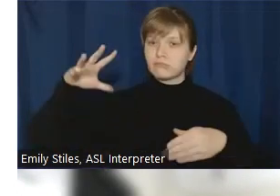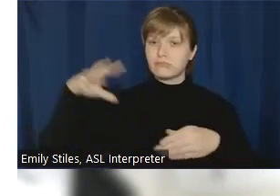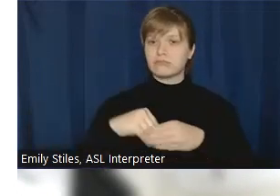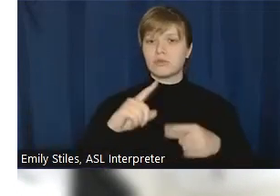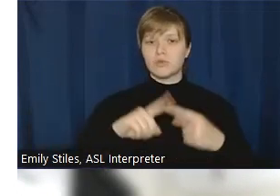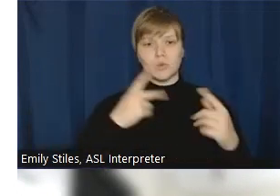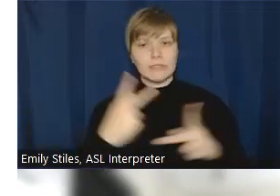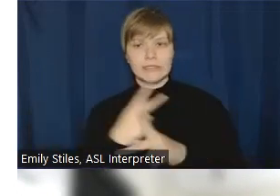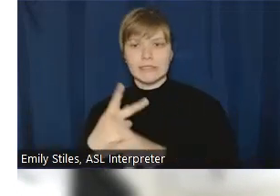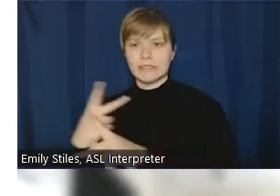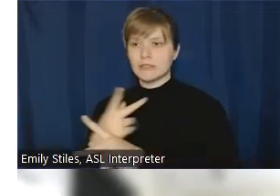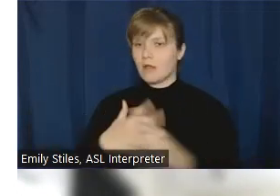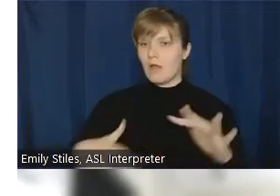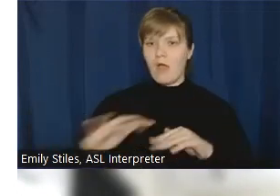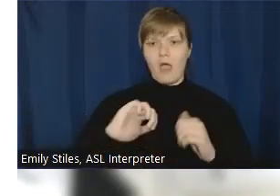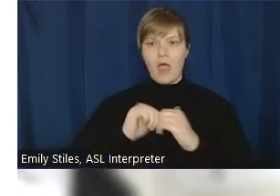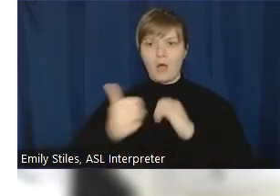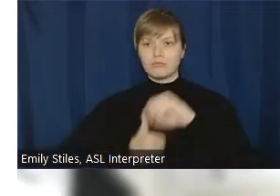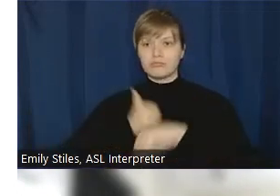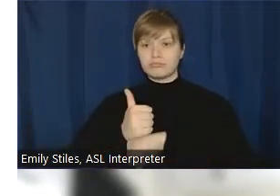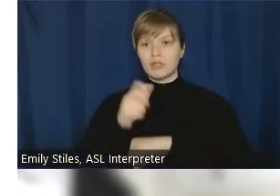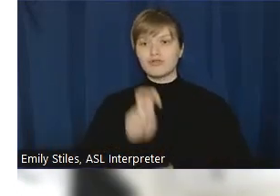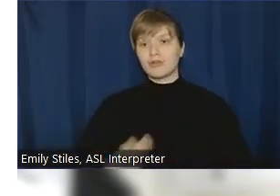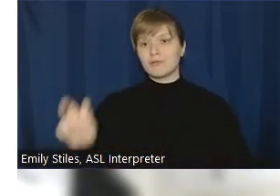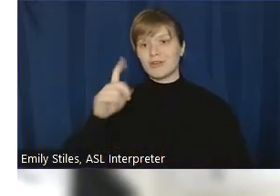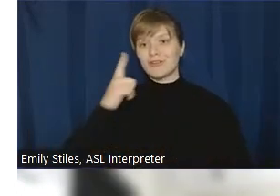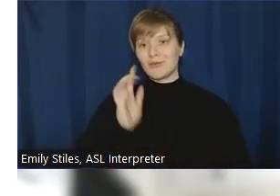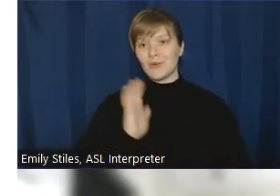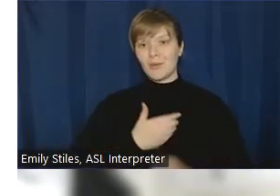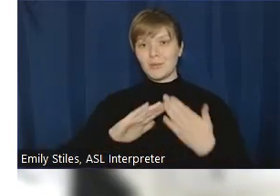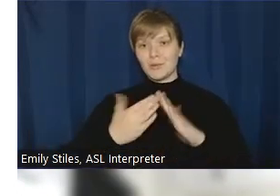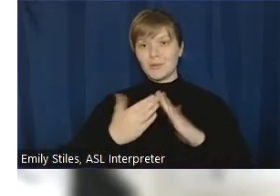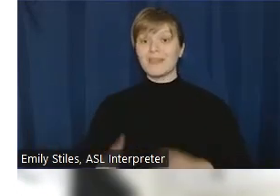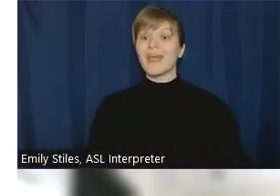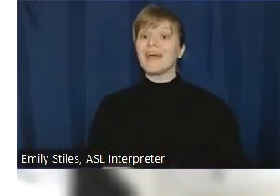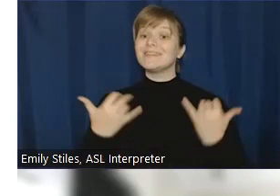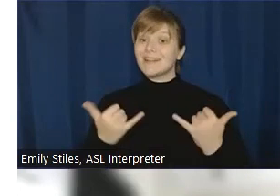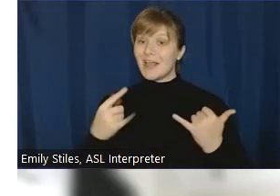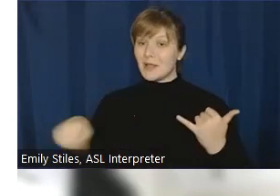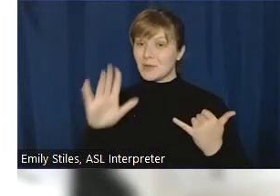So today, you are going to hear examples of these partnerships that are going to